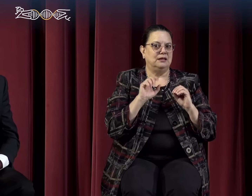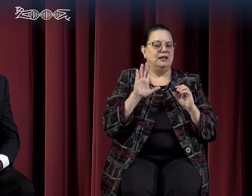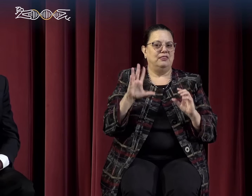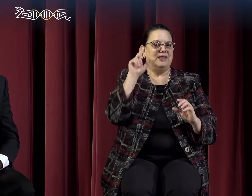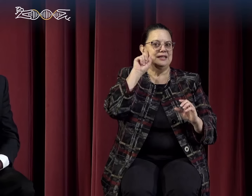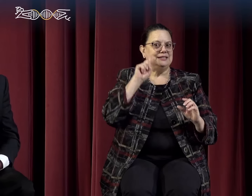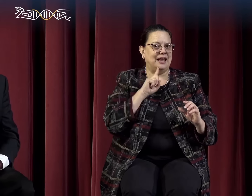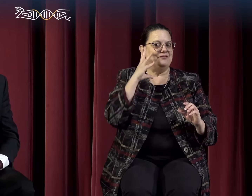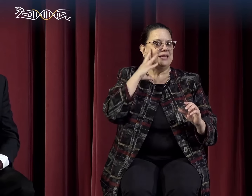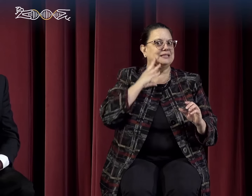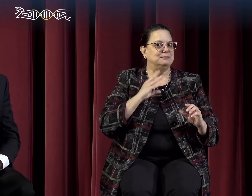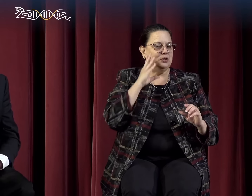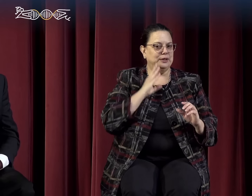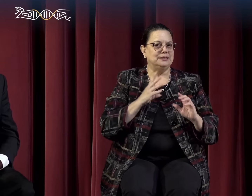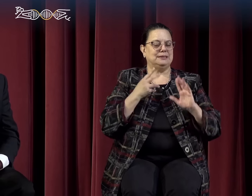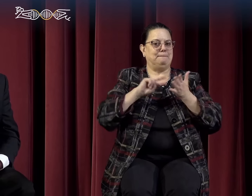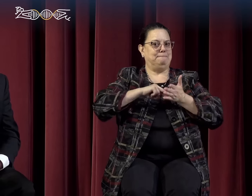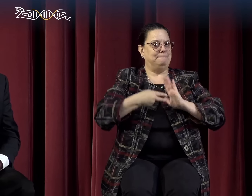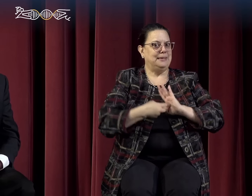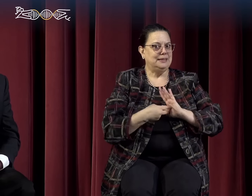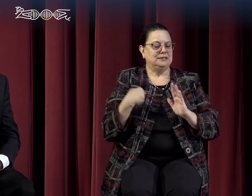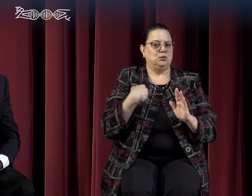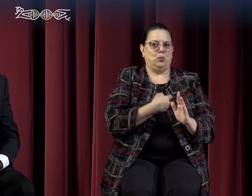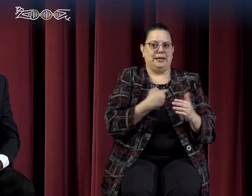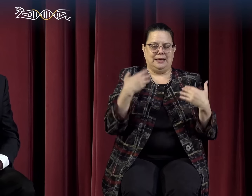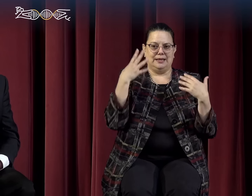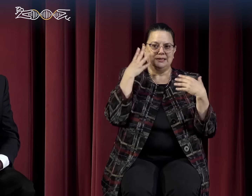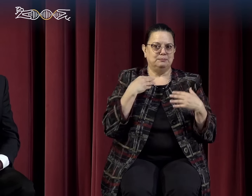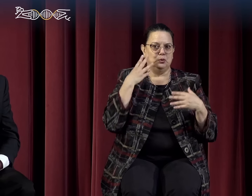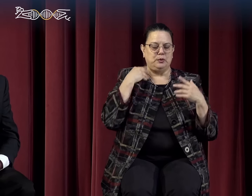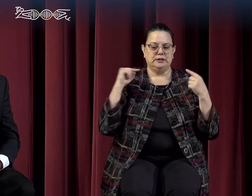assumptions, assumptions about Deaf experience, what that means, assumption